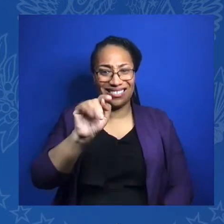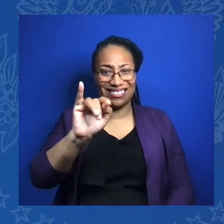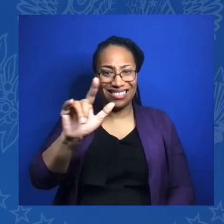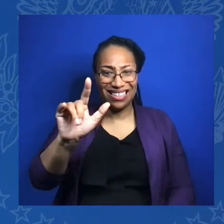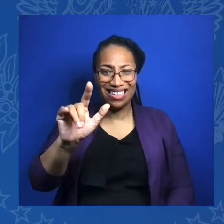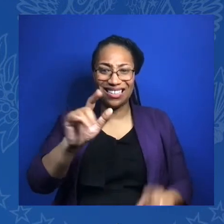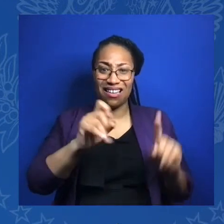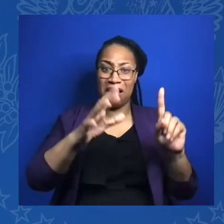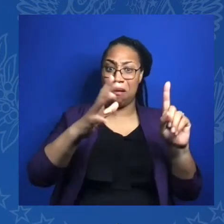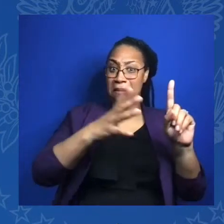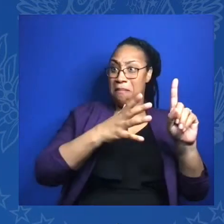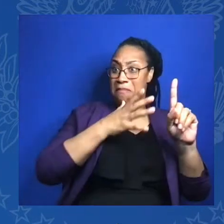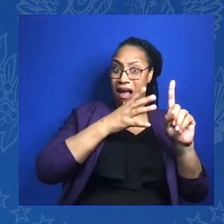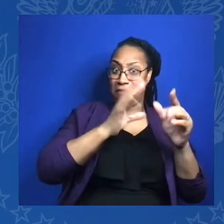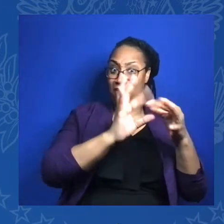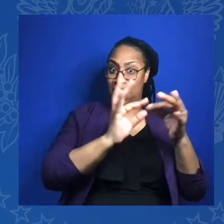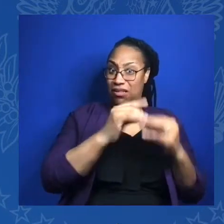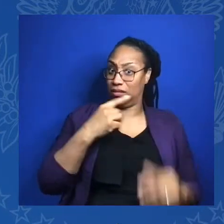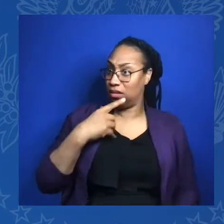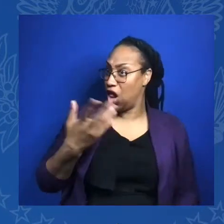The reason the world saw what she saw